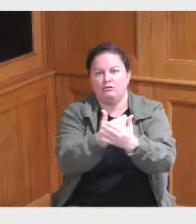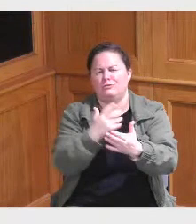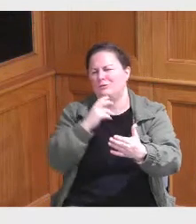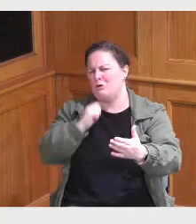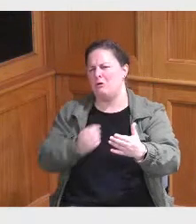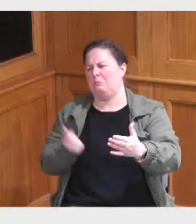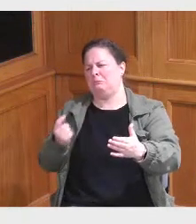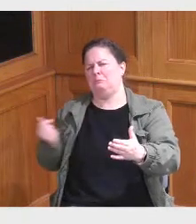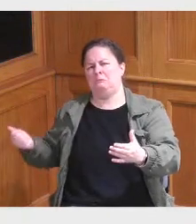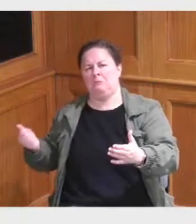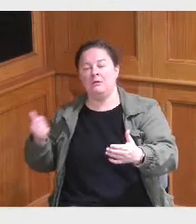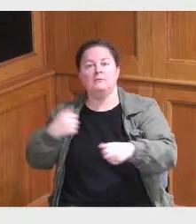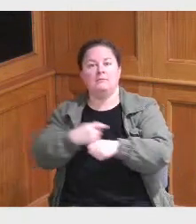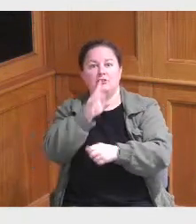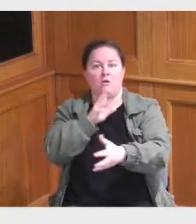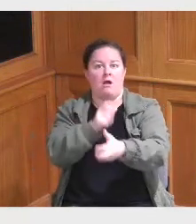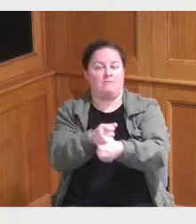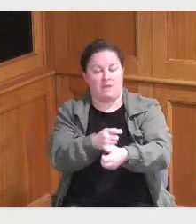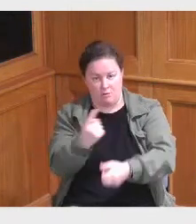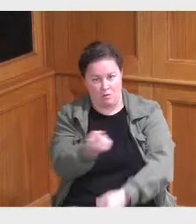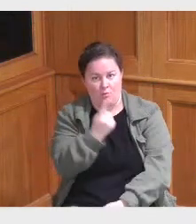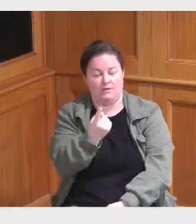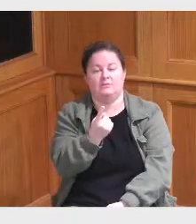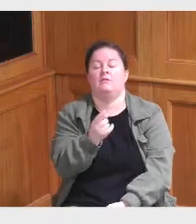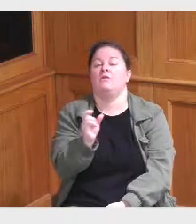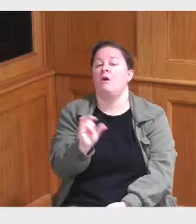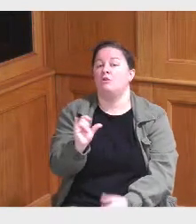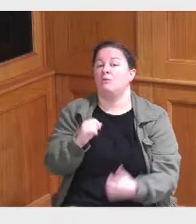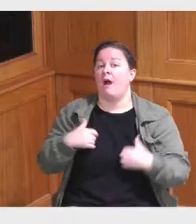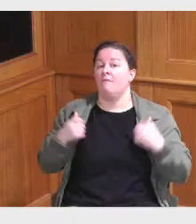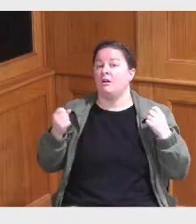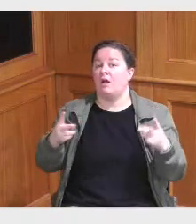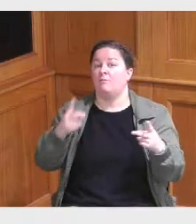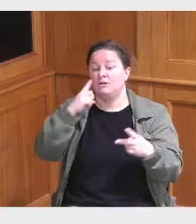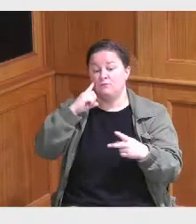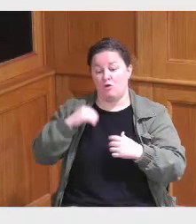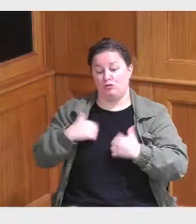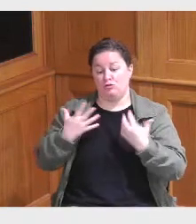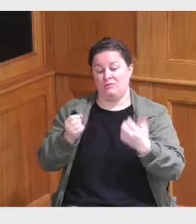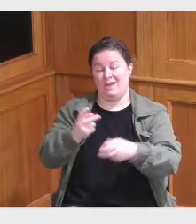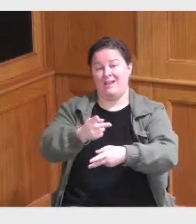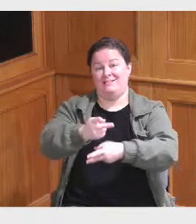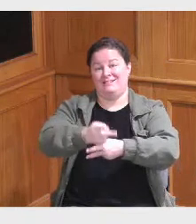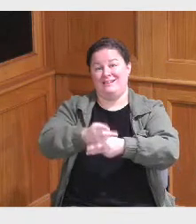sure that it's updated there's also an opportunity for Youth and caregivers to email us and let us